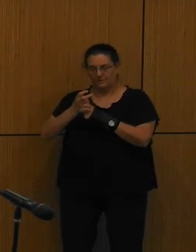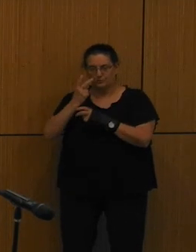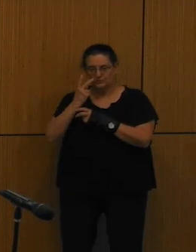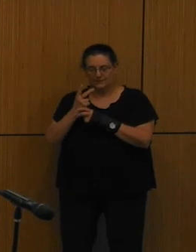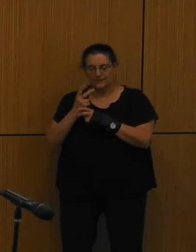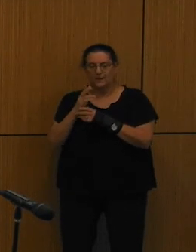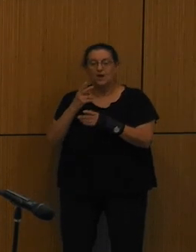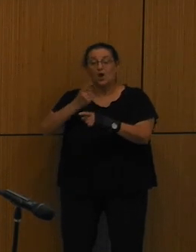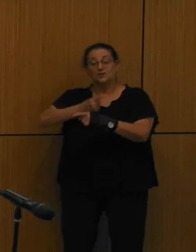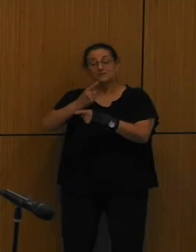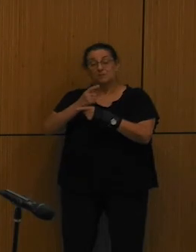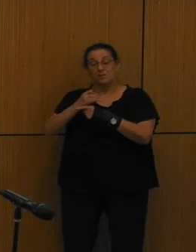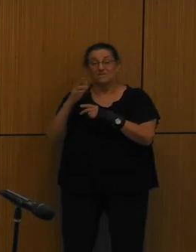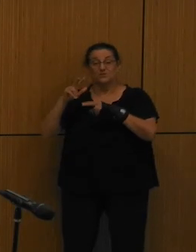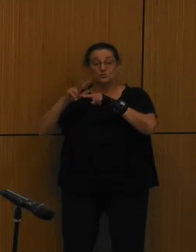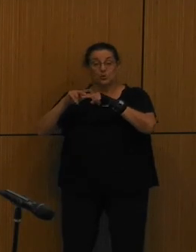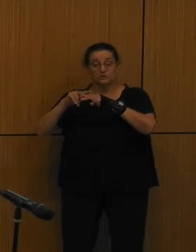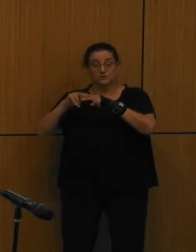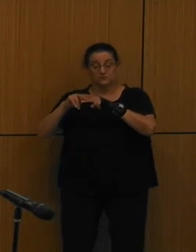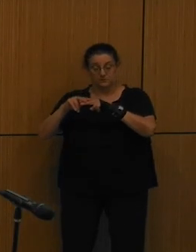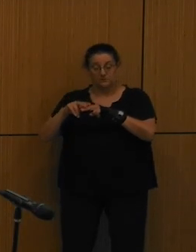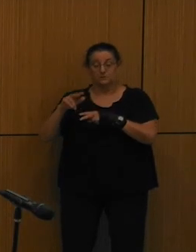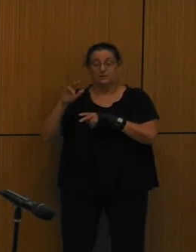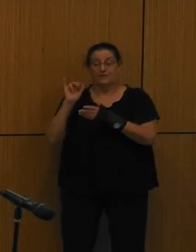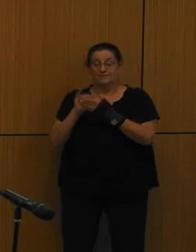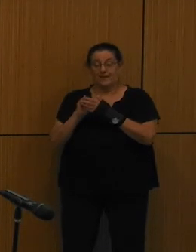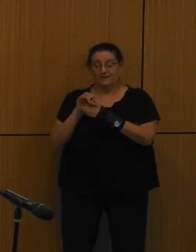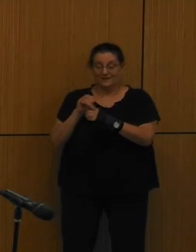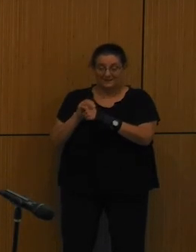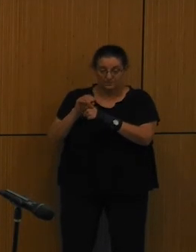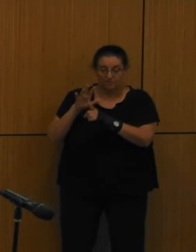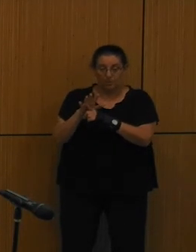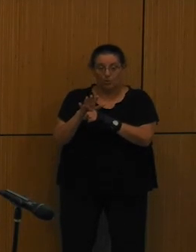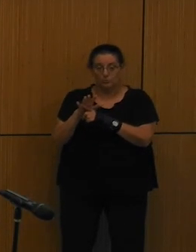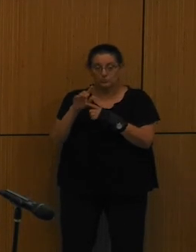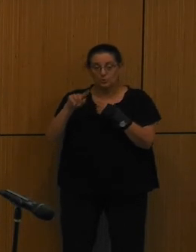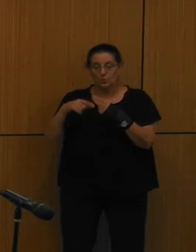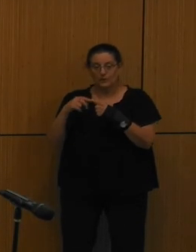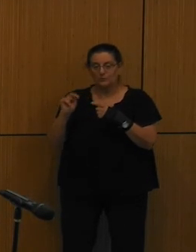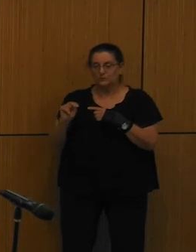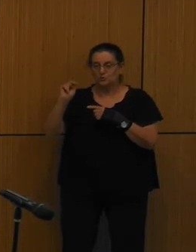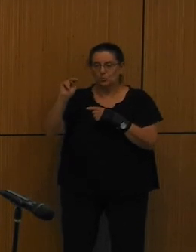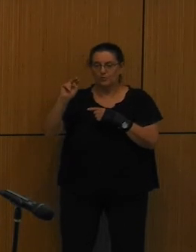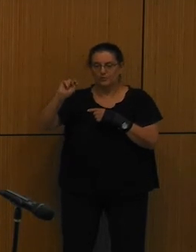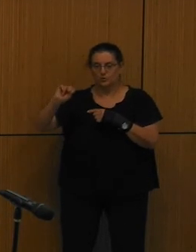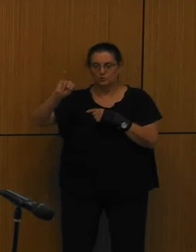And there are basalts, exposed in northern new Jersey in the Watchung Ridges.